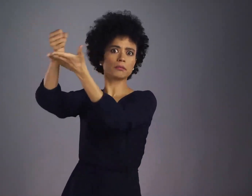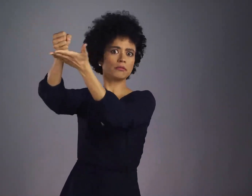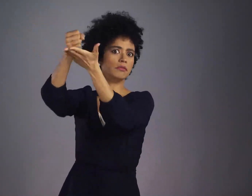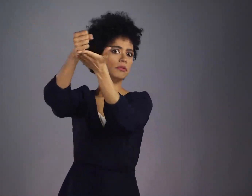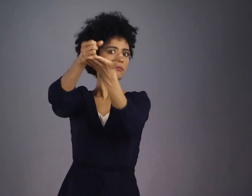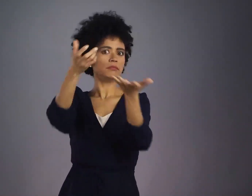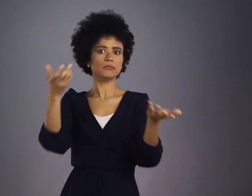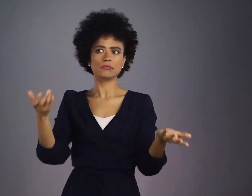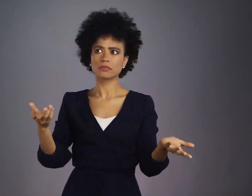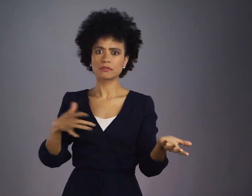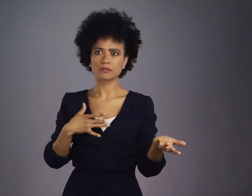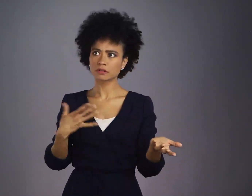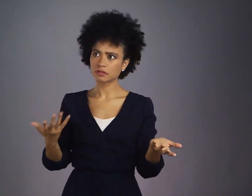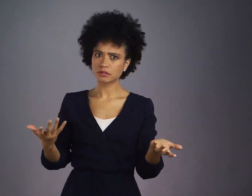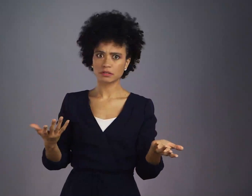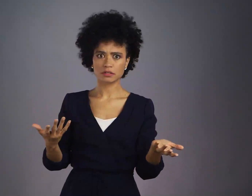You feel he should now be yours.